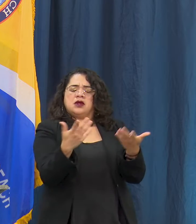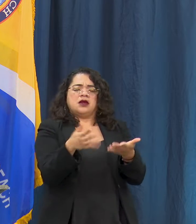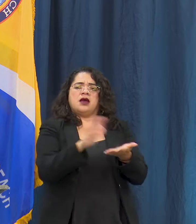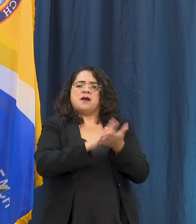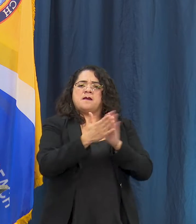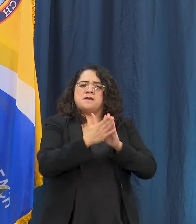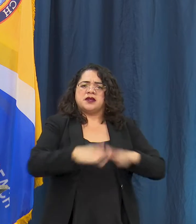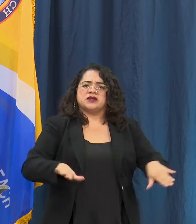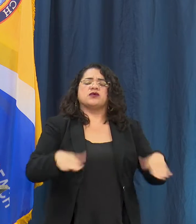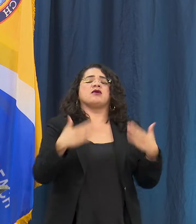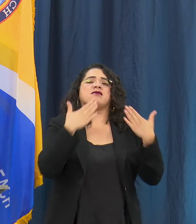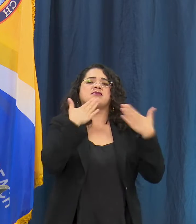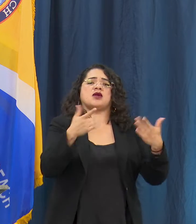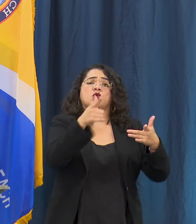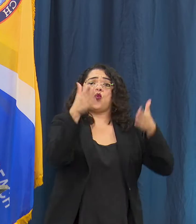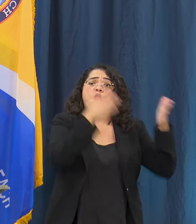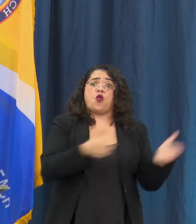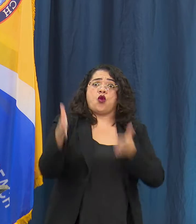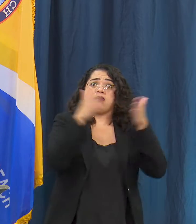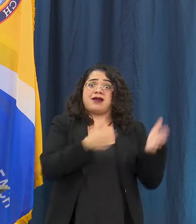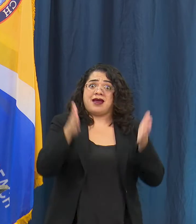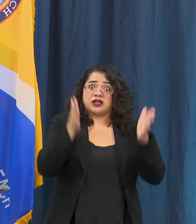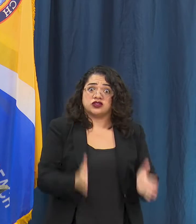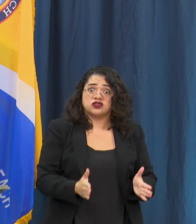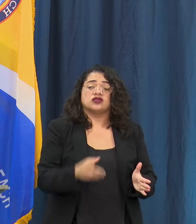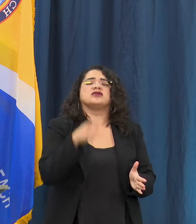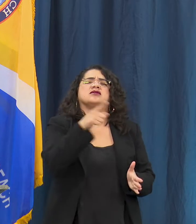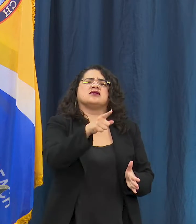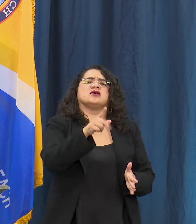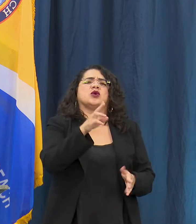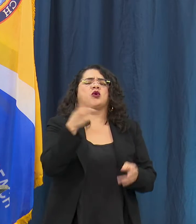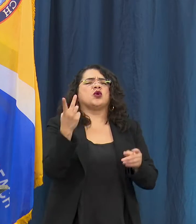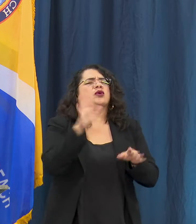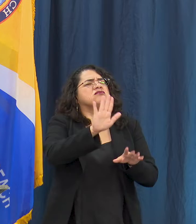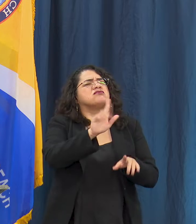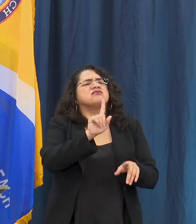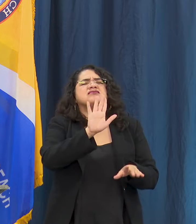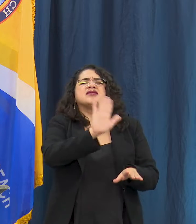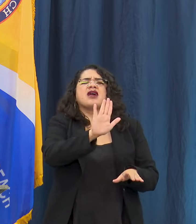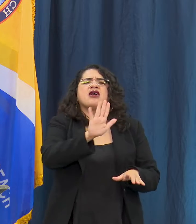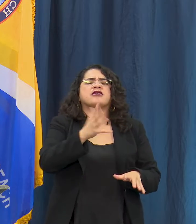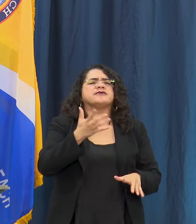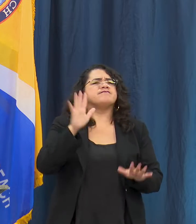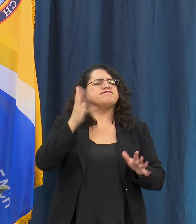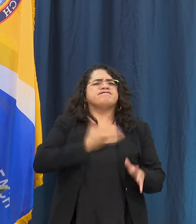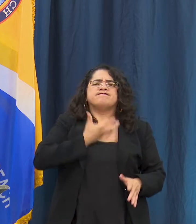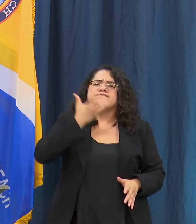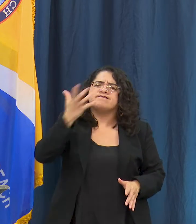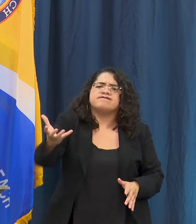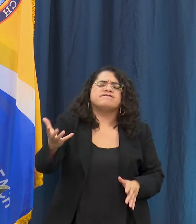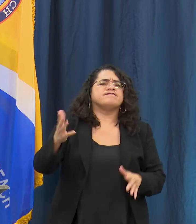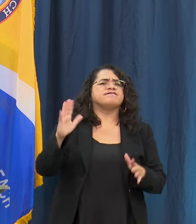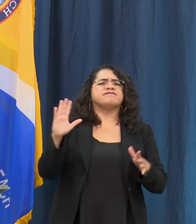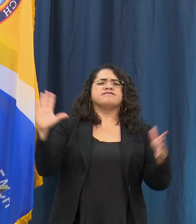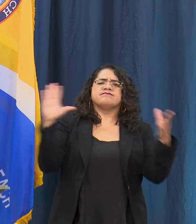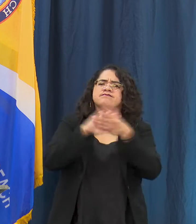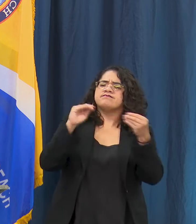organizers for using their their voice to uplift the serious challenges we